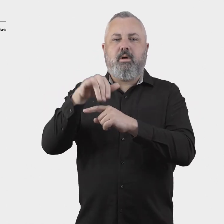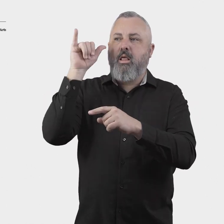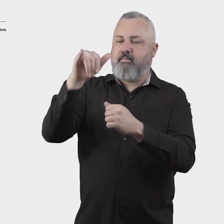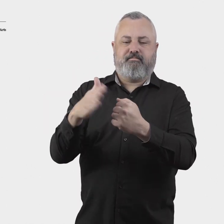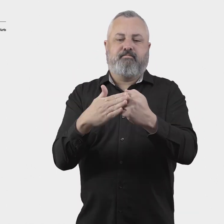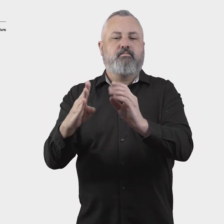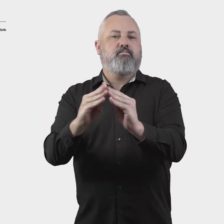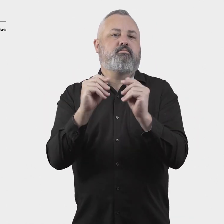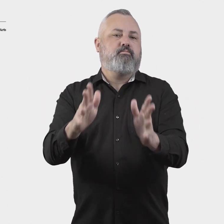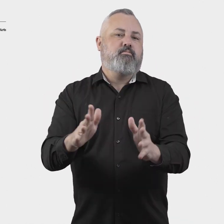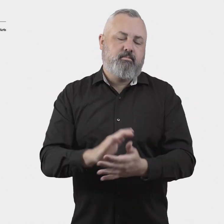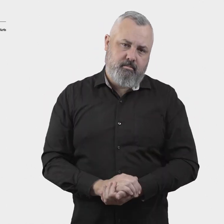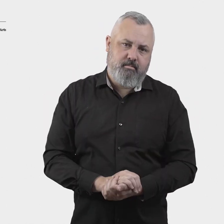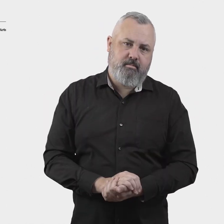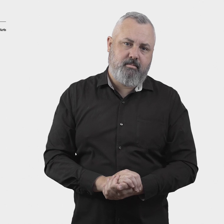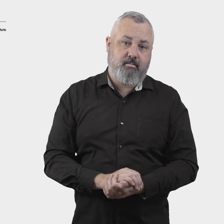aviation industry.